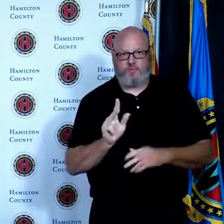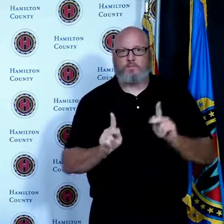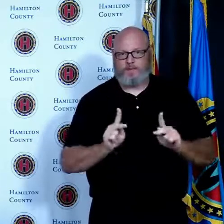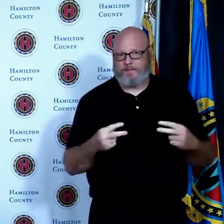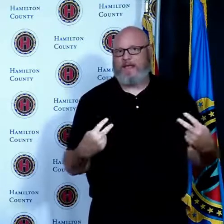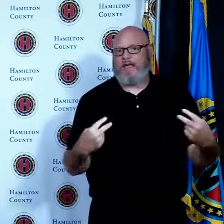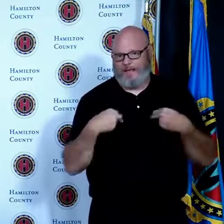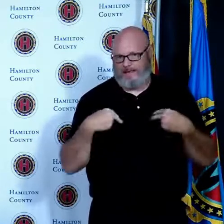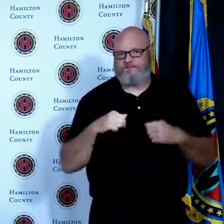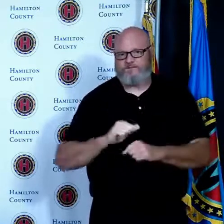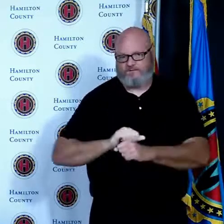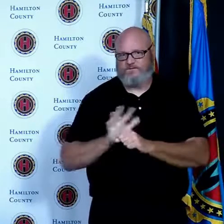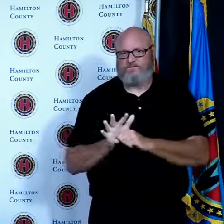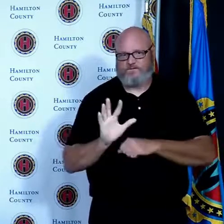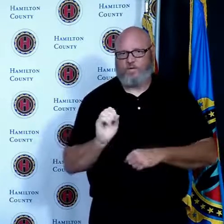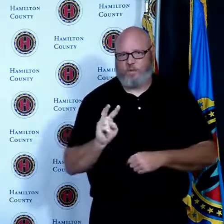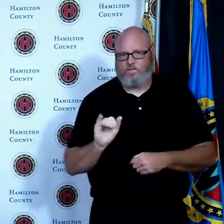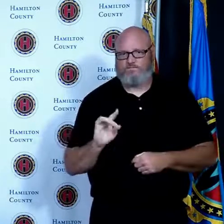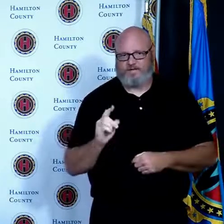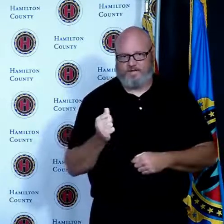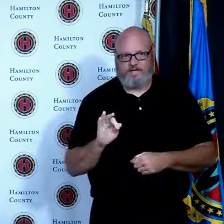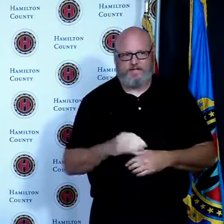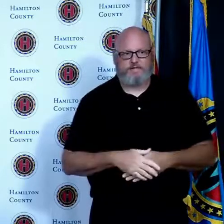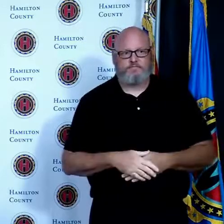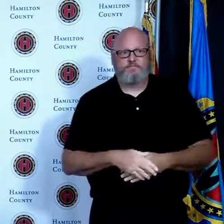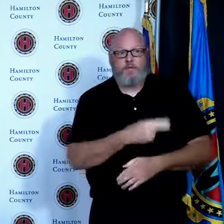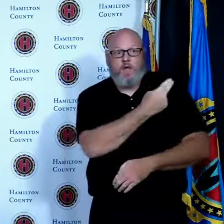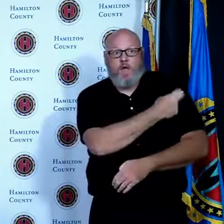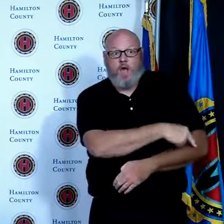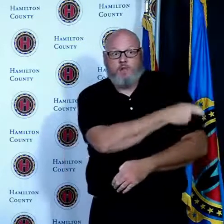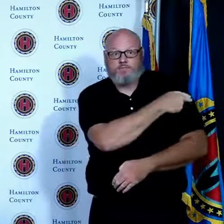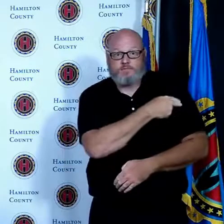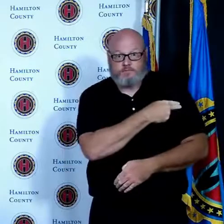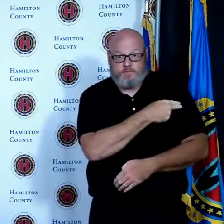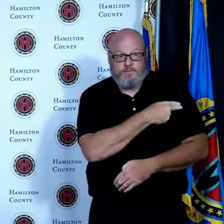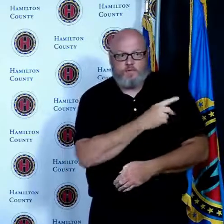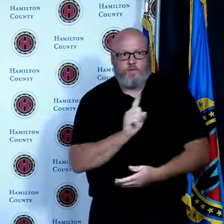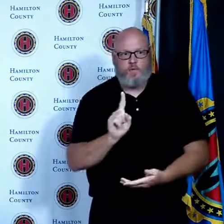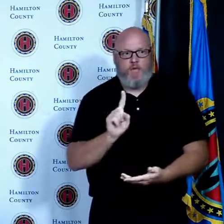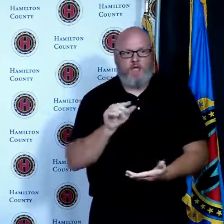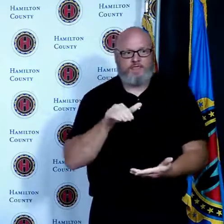forty-two and we have lost 281 people to Covid-19